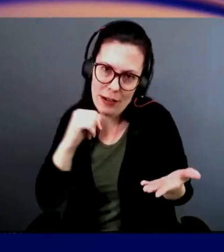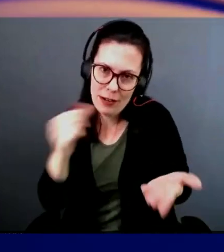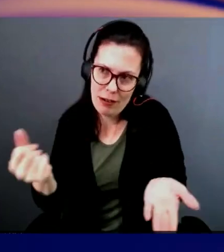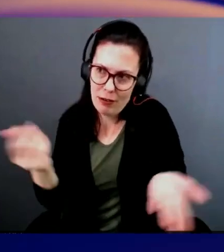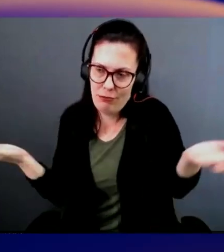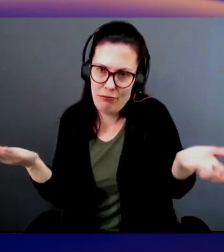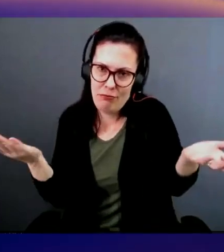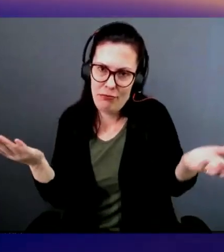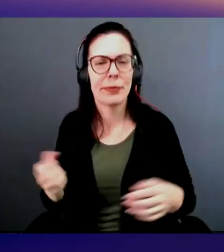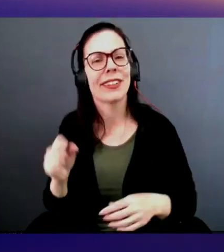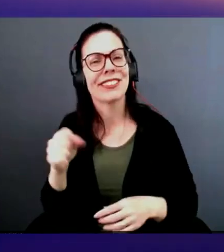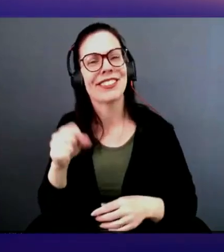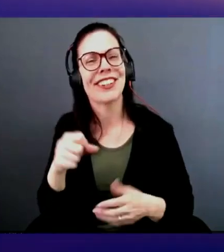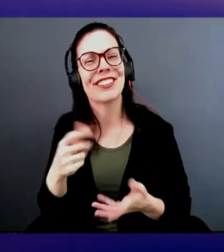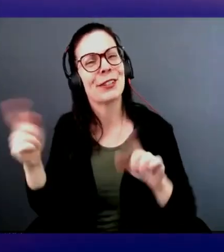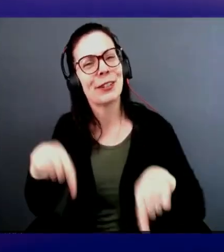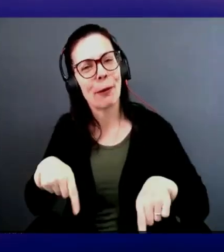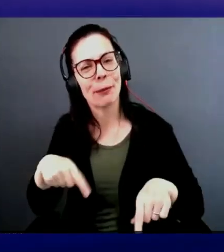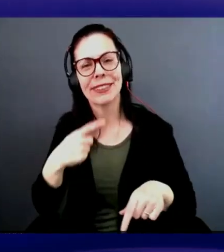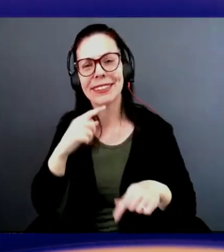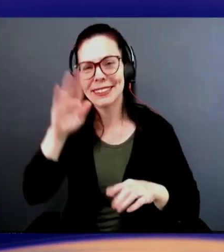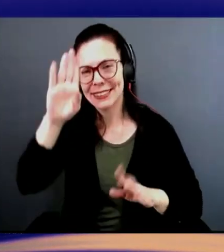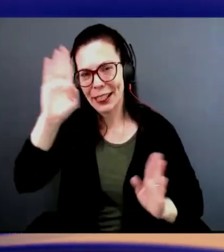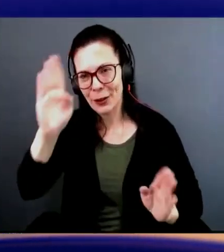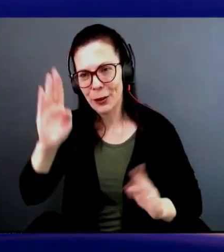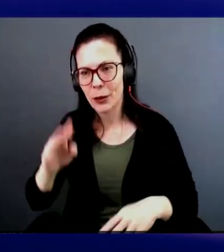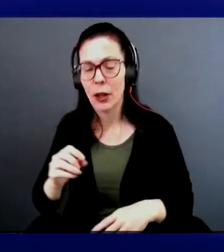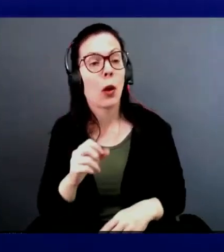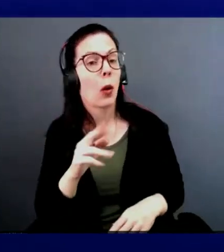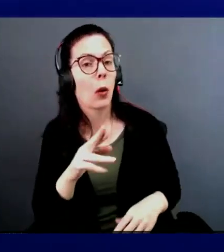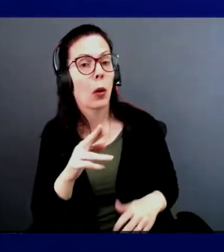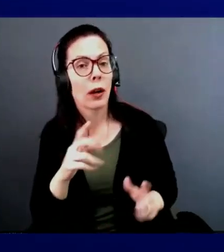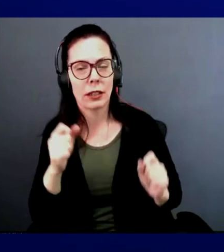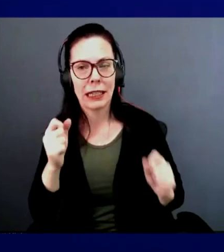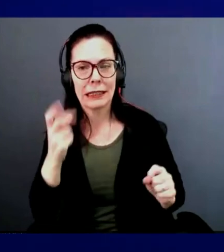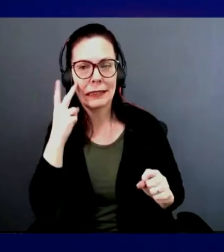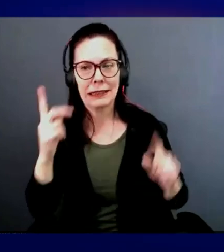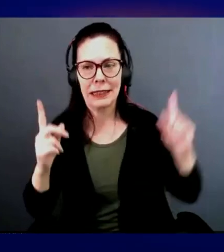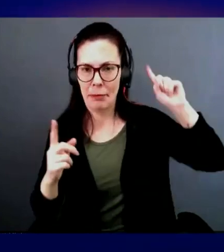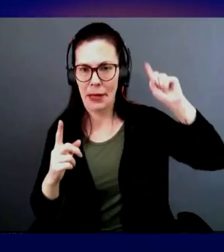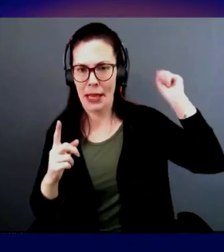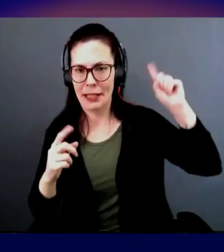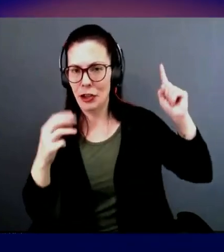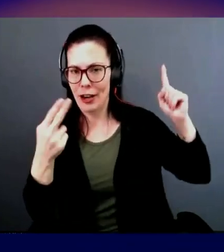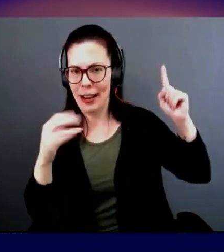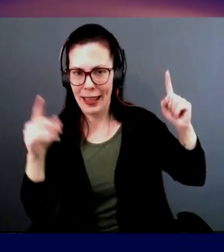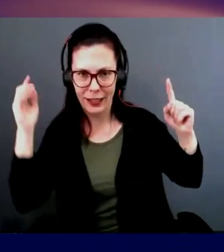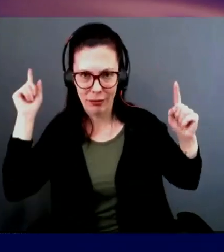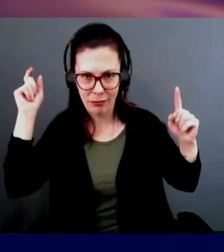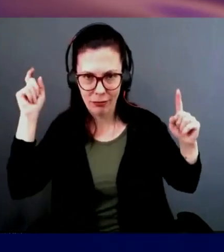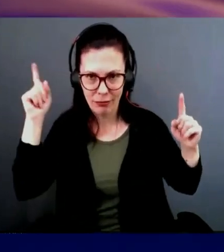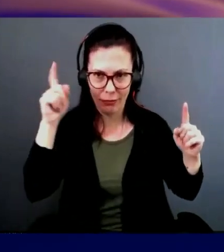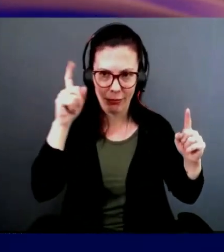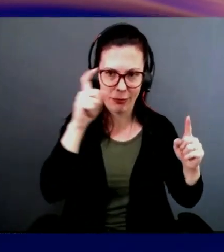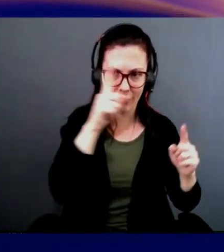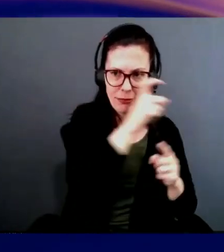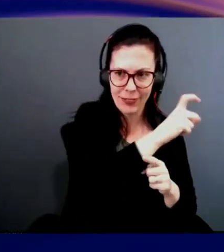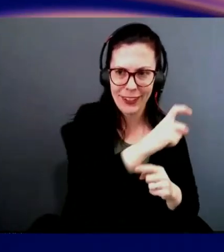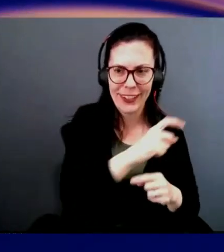Yeah come by and say hello. Or have your little head walk by but make it inconspicuous. Yeah. Just walk behind the bar head,